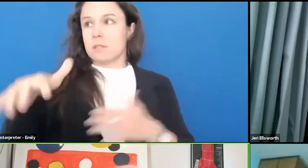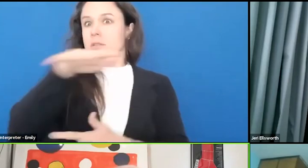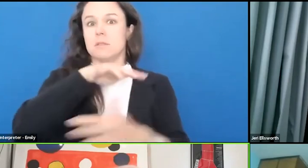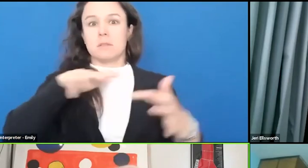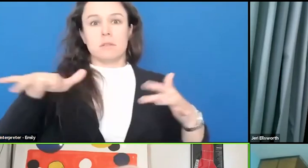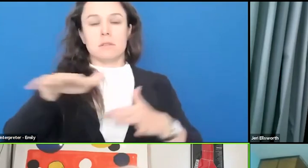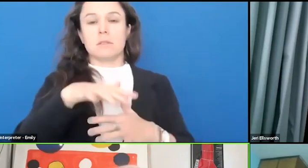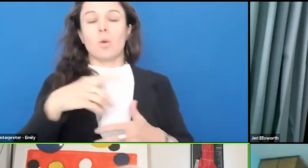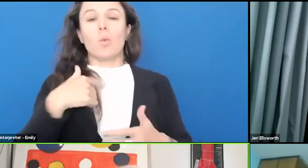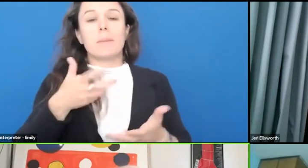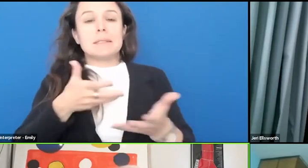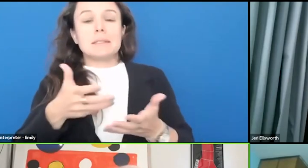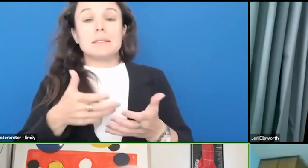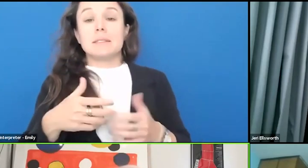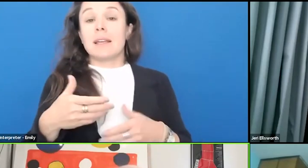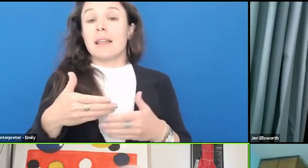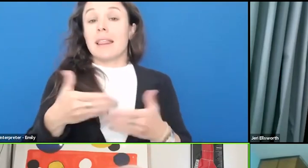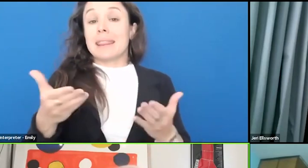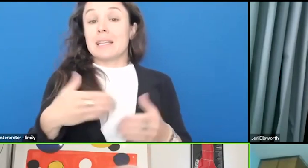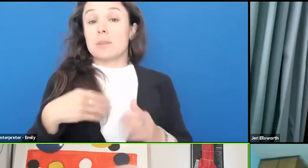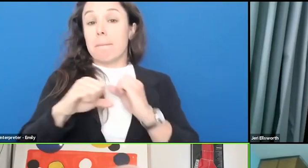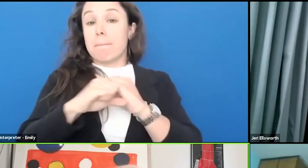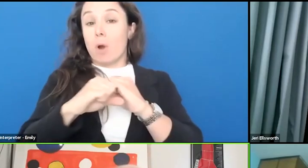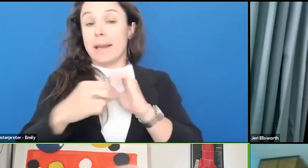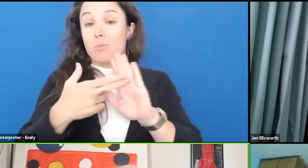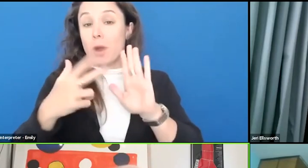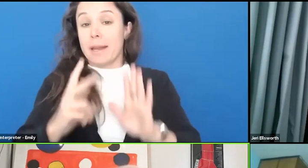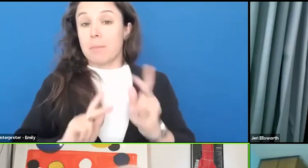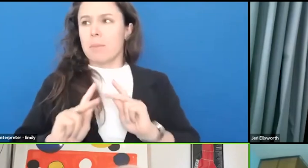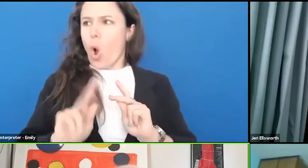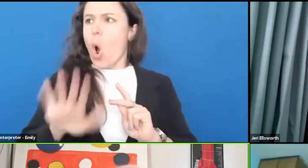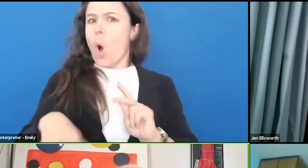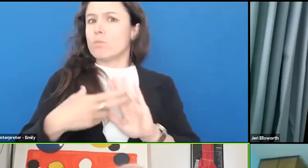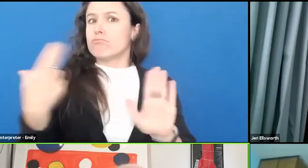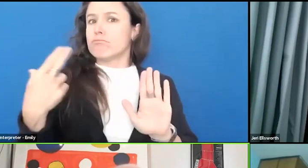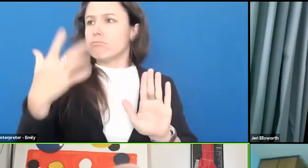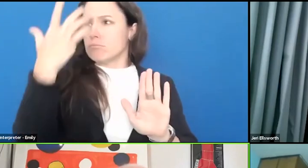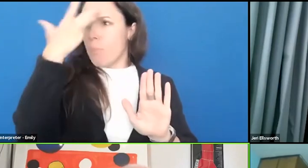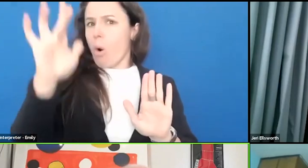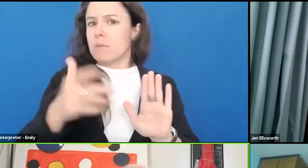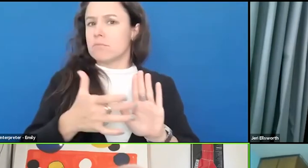marketing and branding people call smart devices that are in that category of either on the extreme